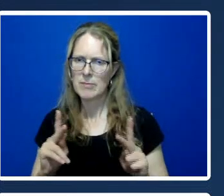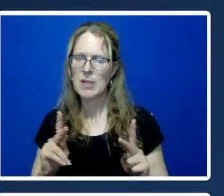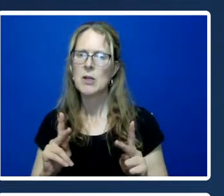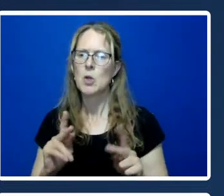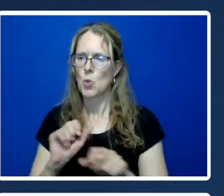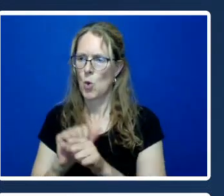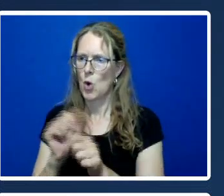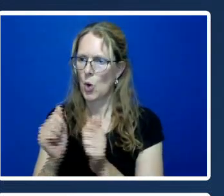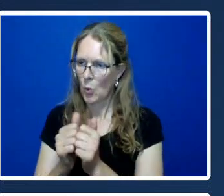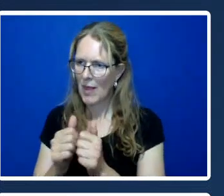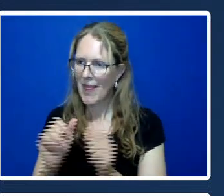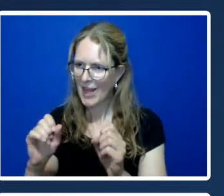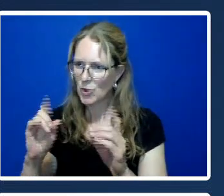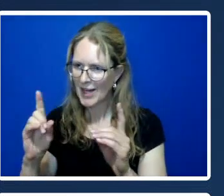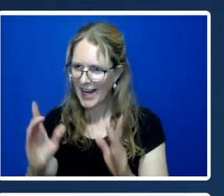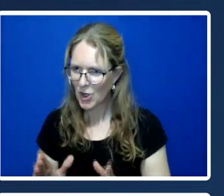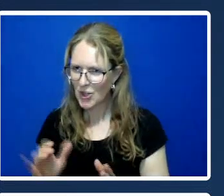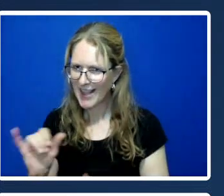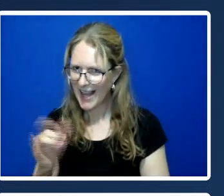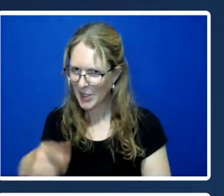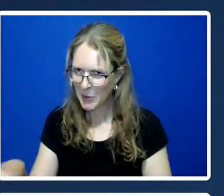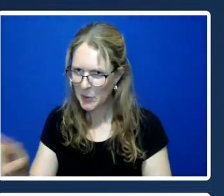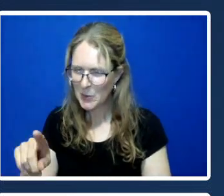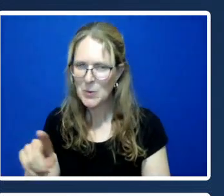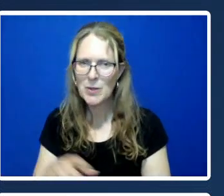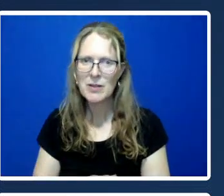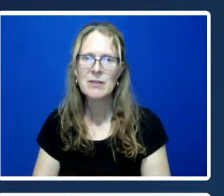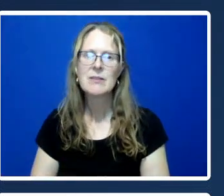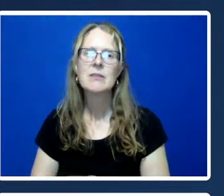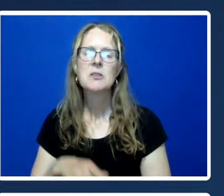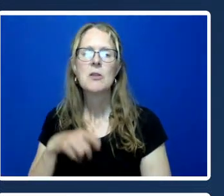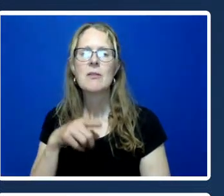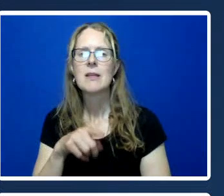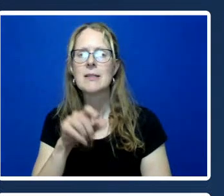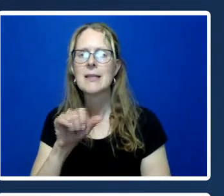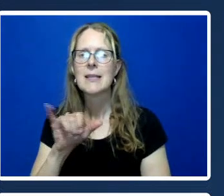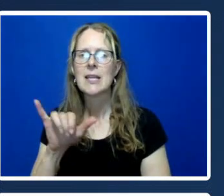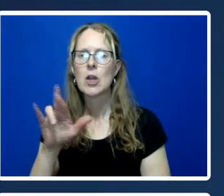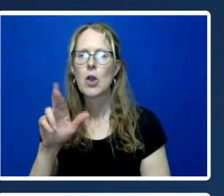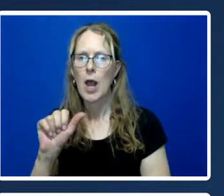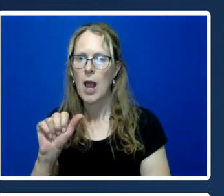We hosted the YIRA professional development training with educators in Mount Sterling and